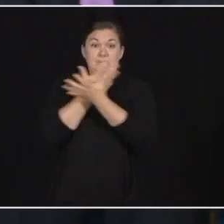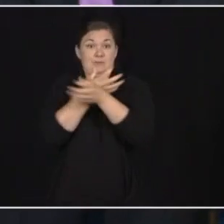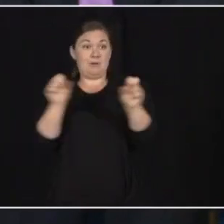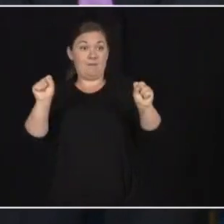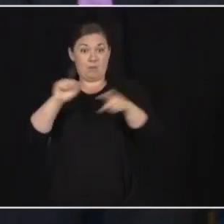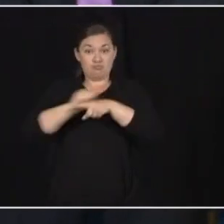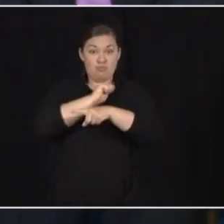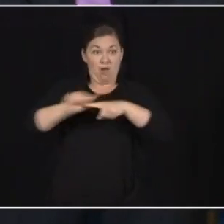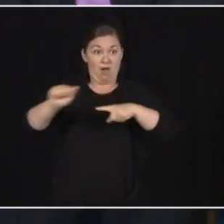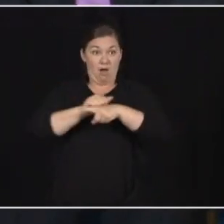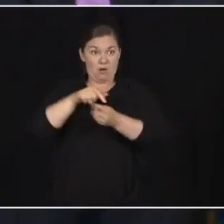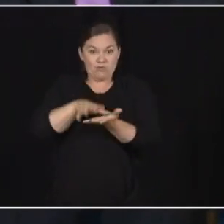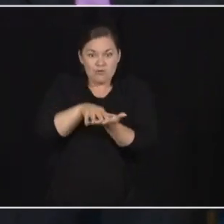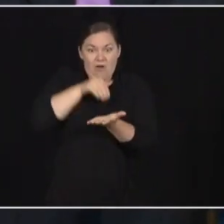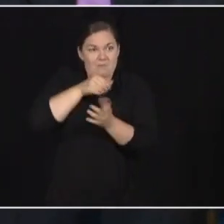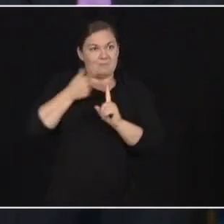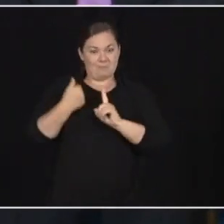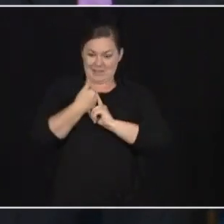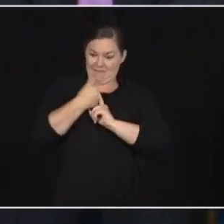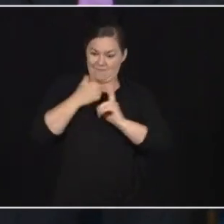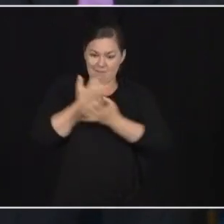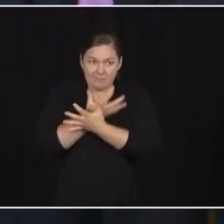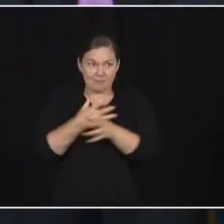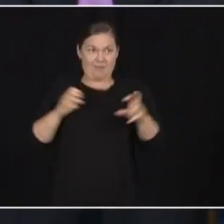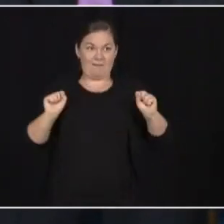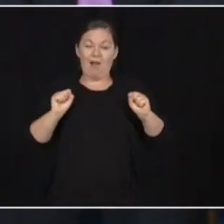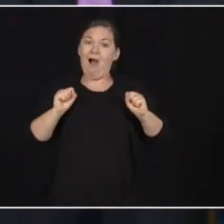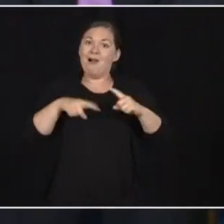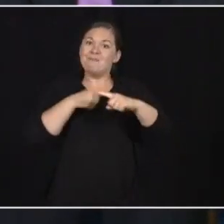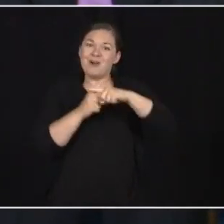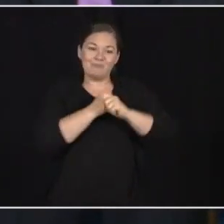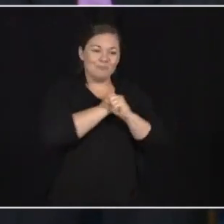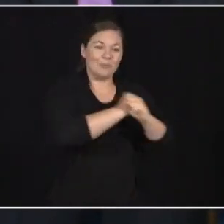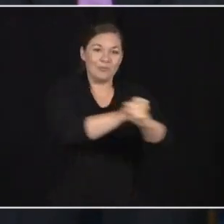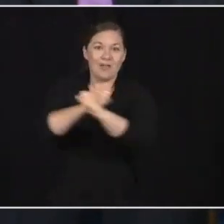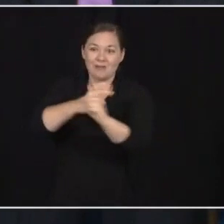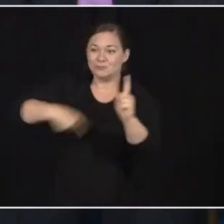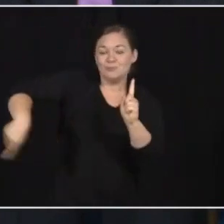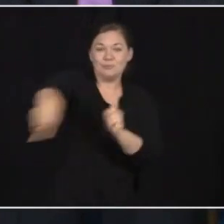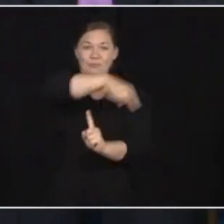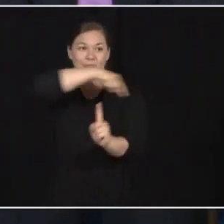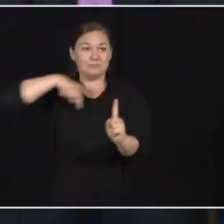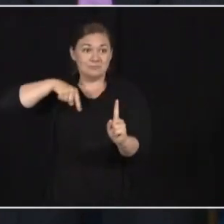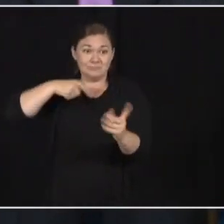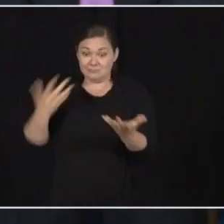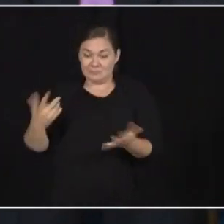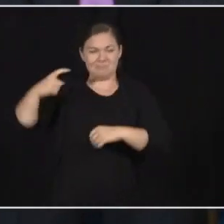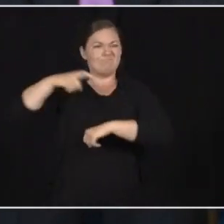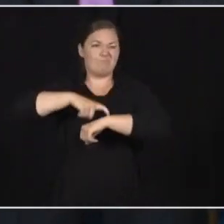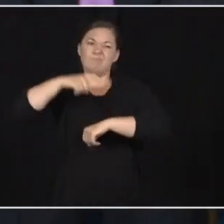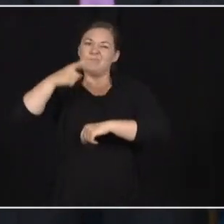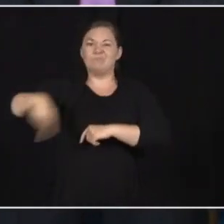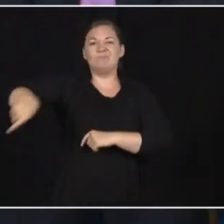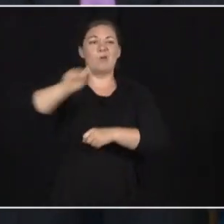not only make working safer for themselves but they learn how to keep others safe as well.